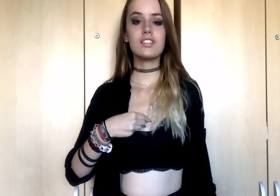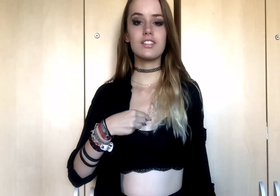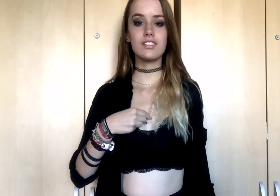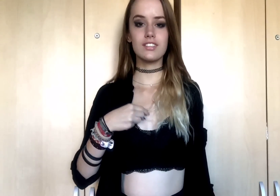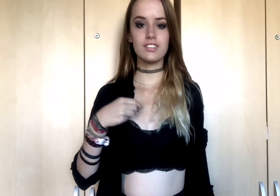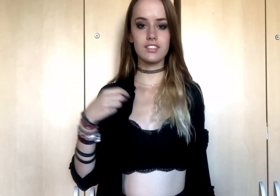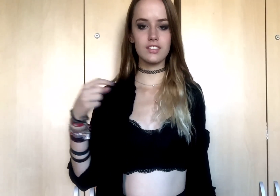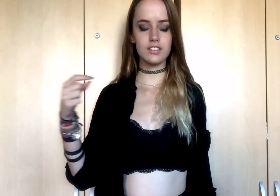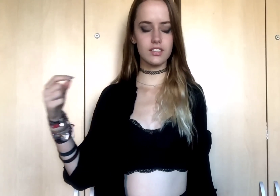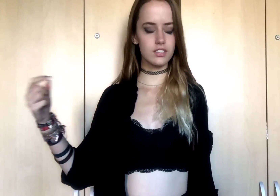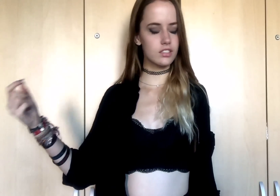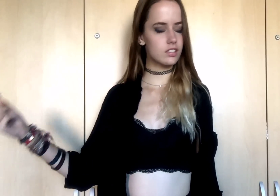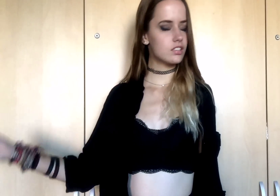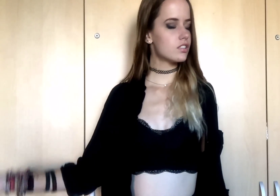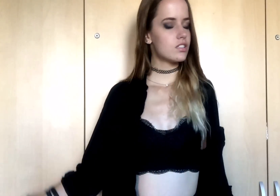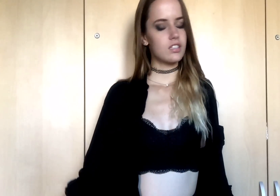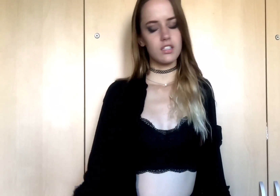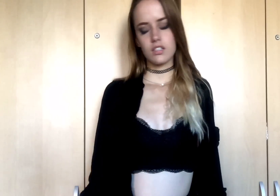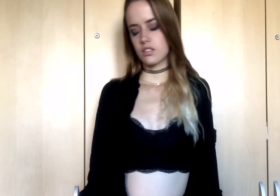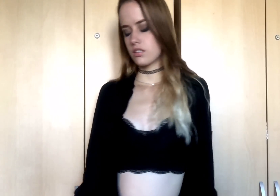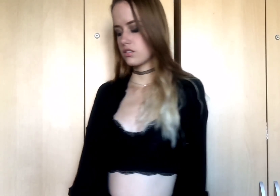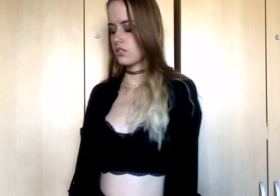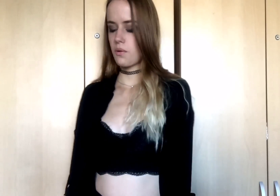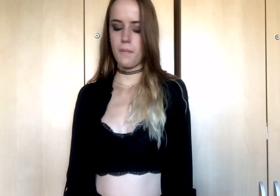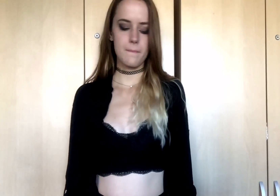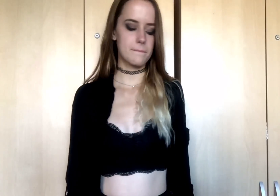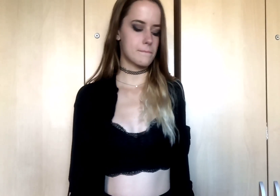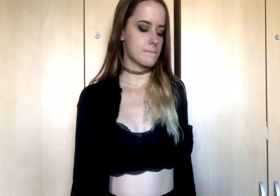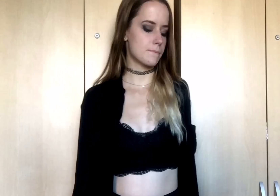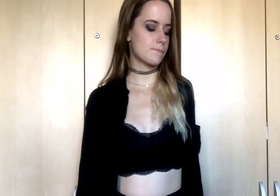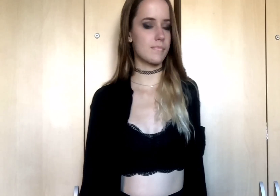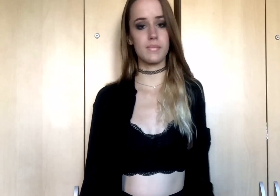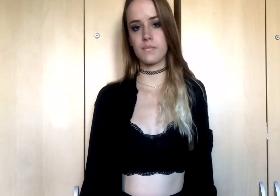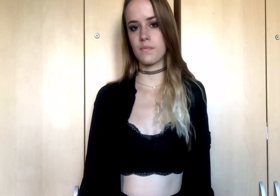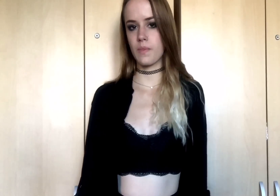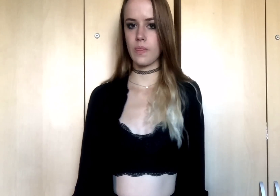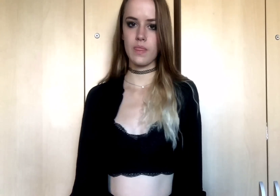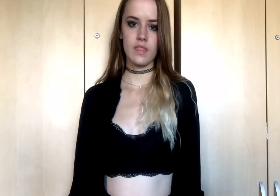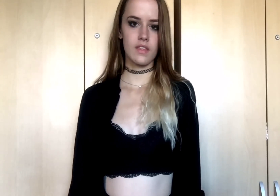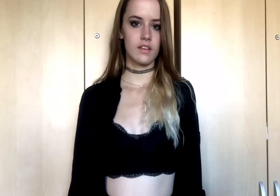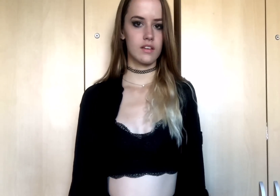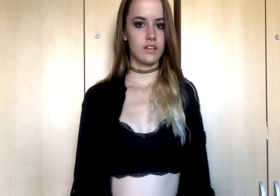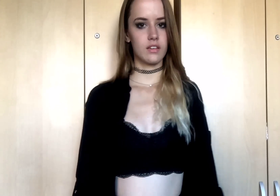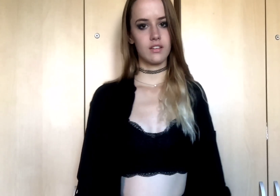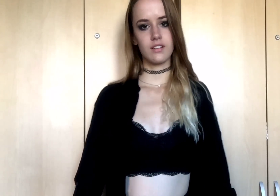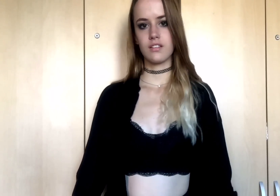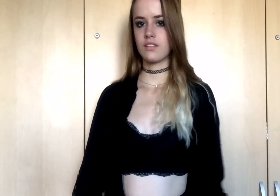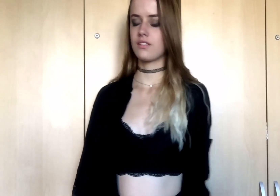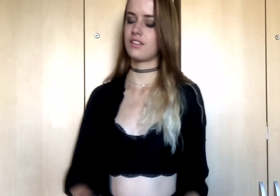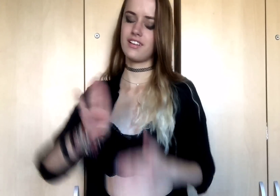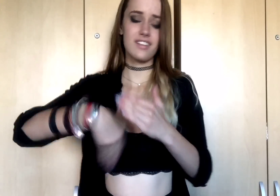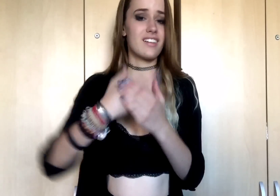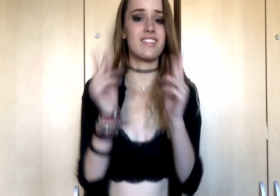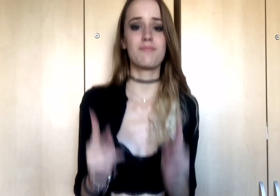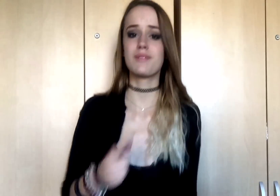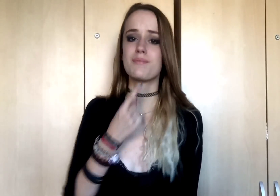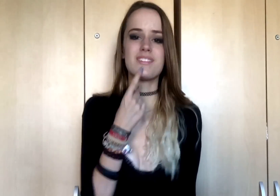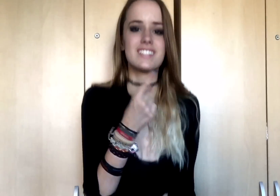*music* And all the people say